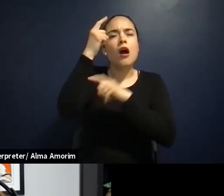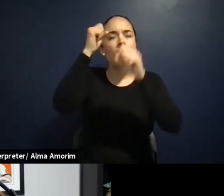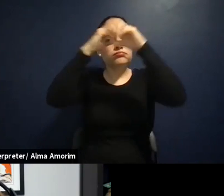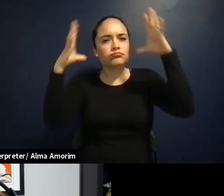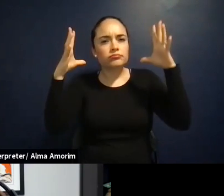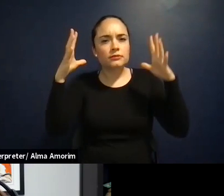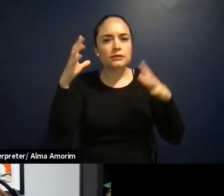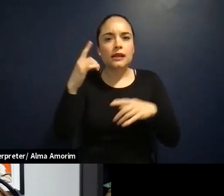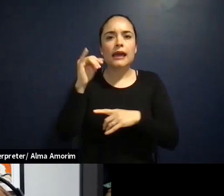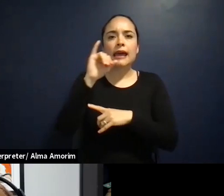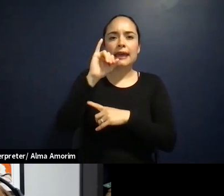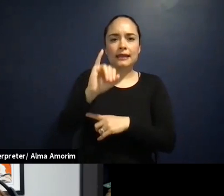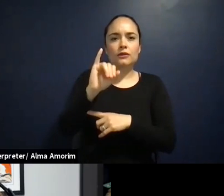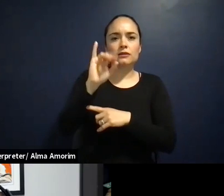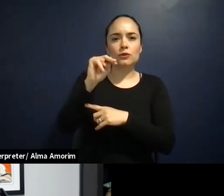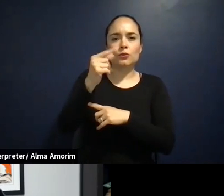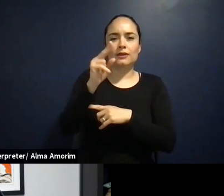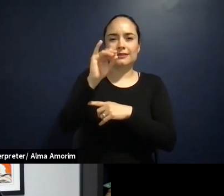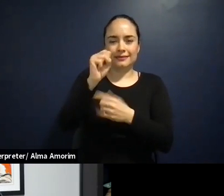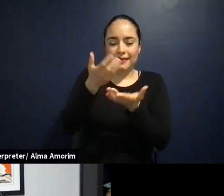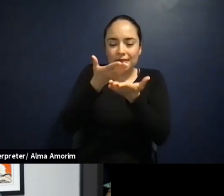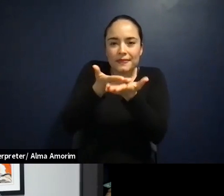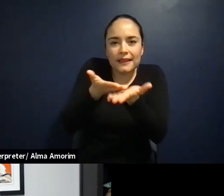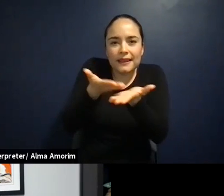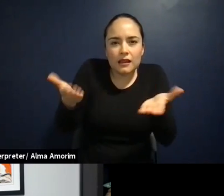I think we could say that, yeah. Kind of like if you're gonna make a cookie you need to have all of